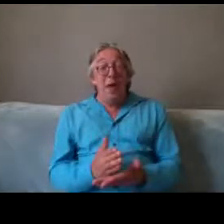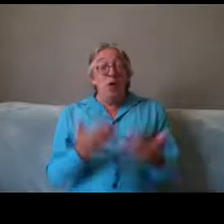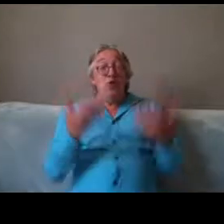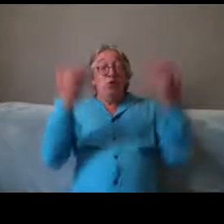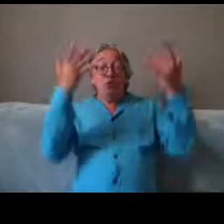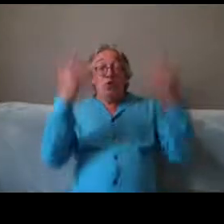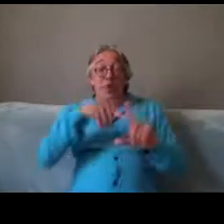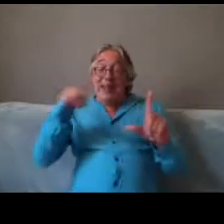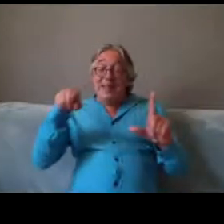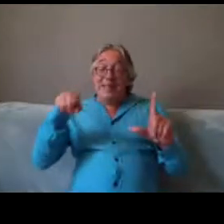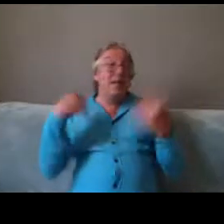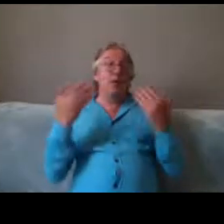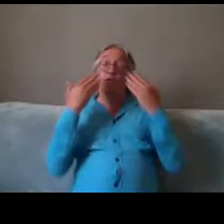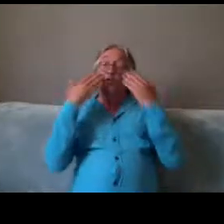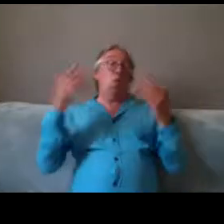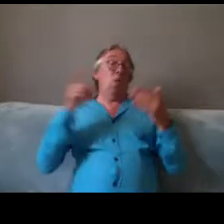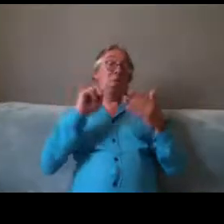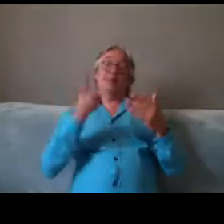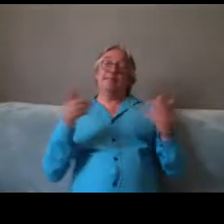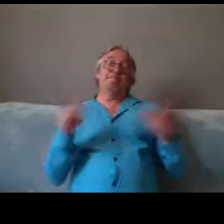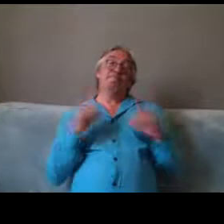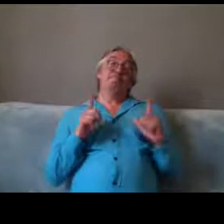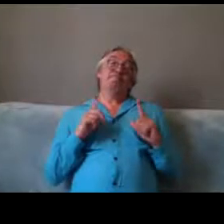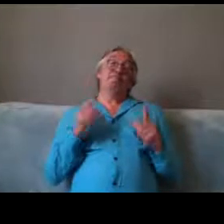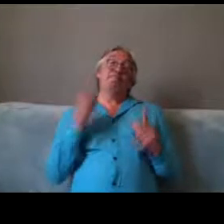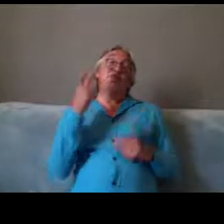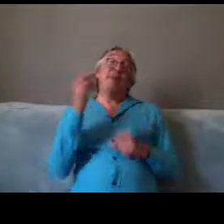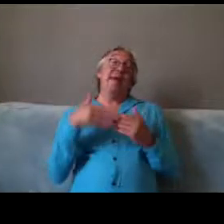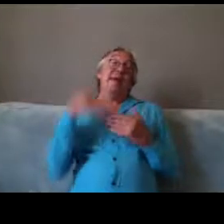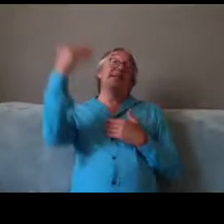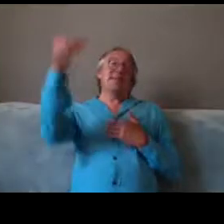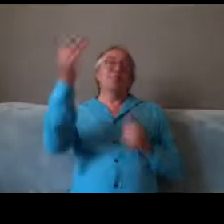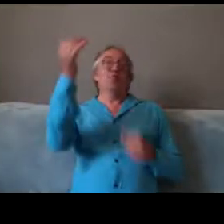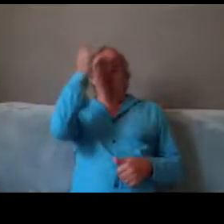on study abroad is lacking. Too many students still don't know